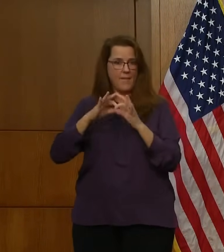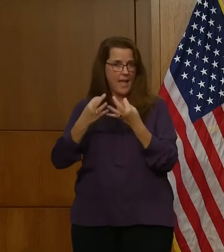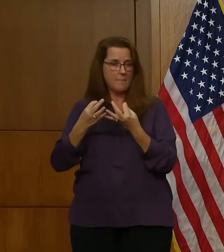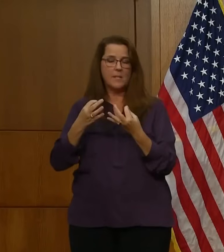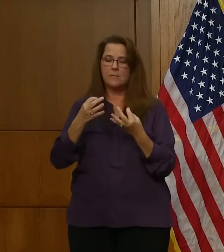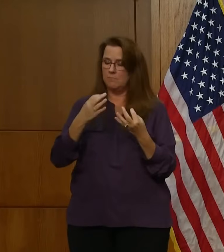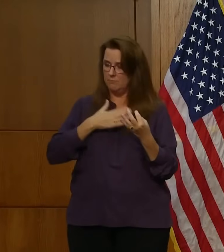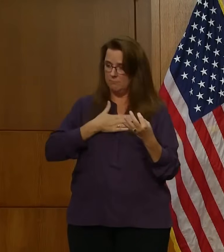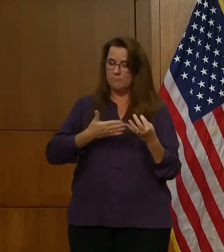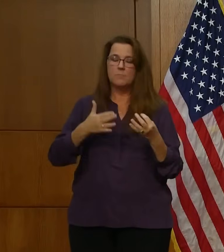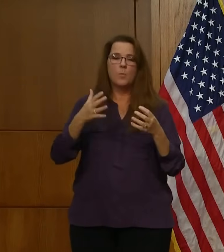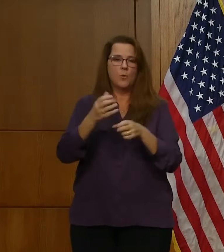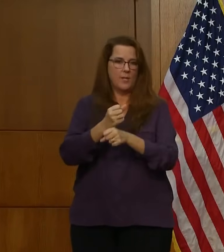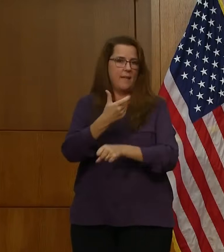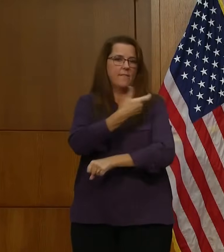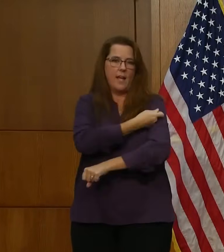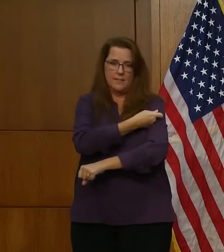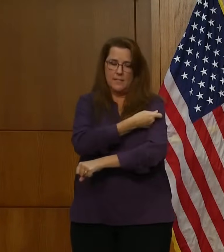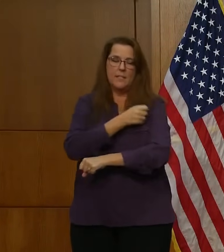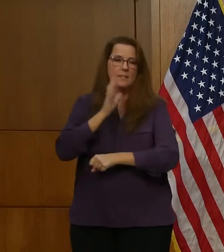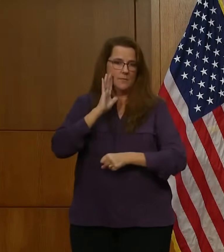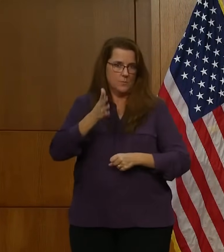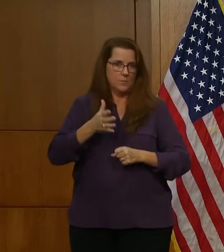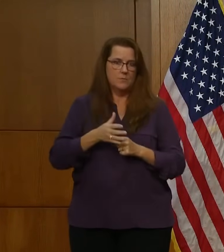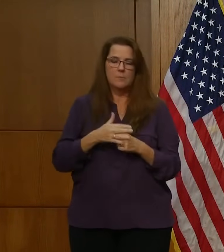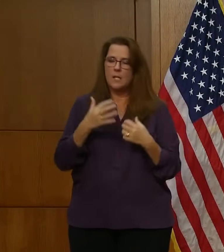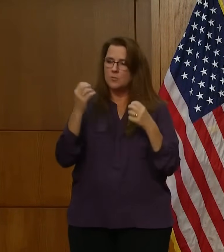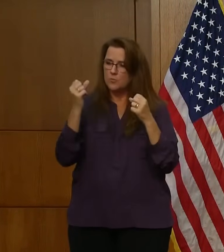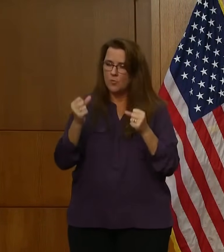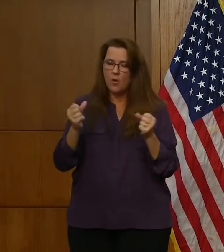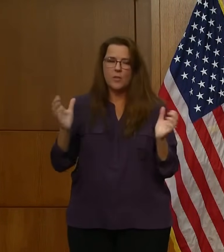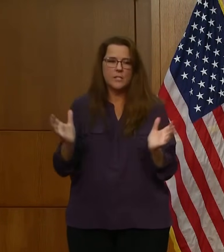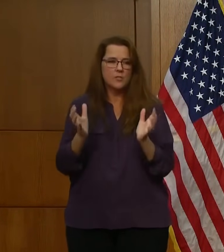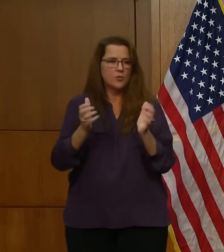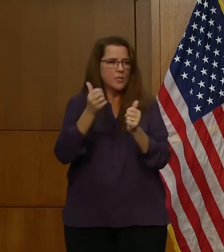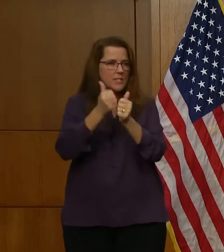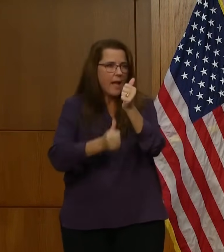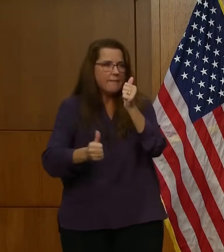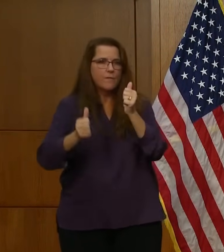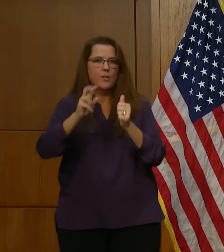FAMILY AND I WILL HAVE NO HESITANCY ABOUT GETTING VACCINATED. AND I STRONGLY